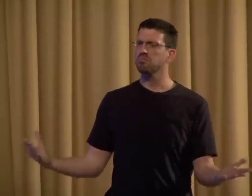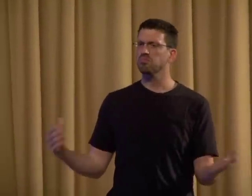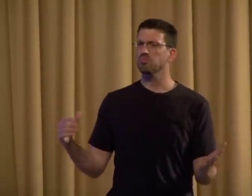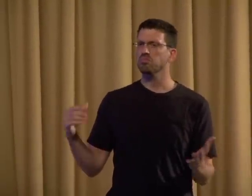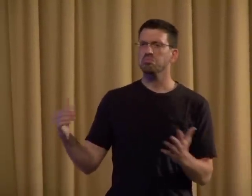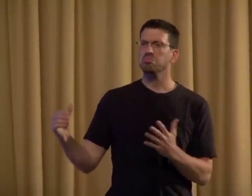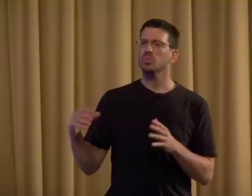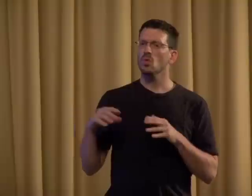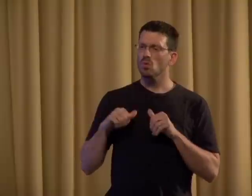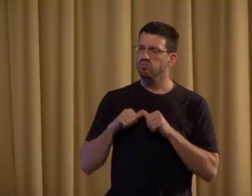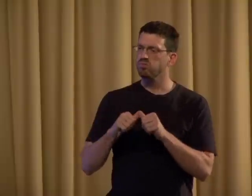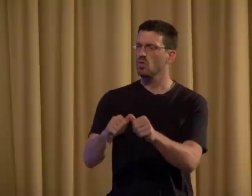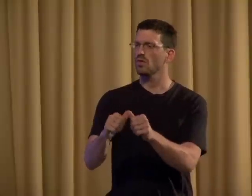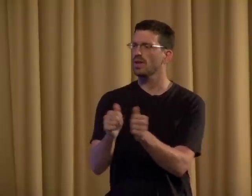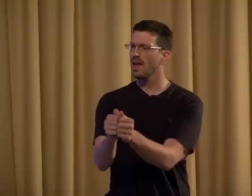But if you are one with the world, you are always moving together towards the same goal. The idea of the world hating you makes as much sense as your elbow hating you.